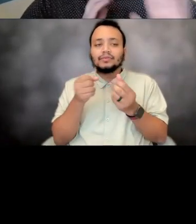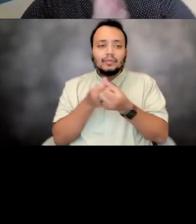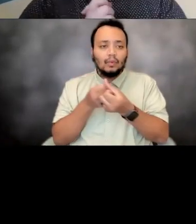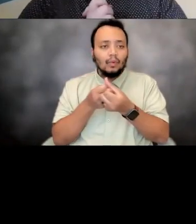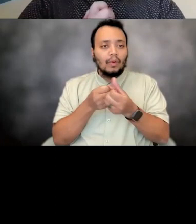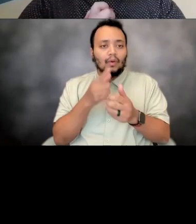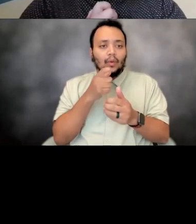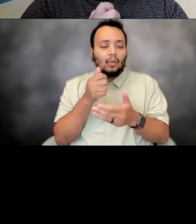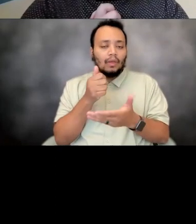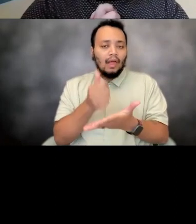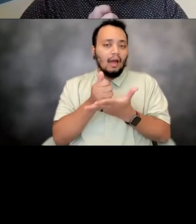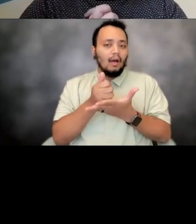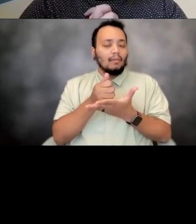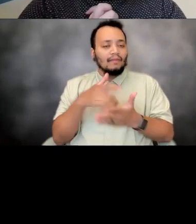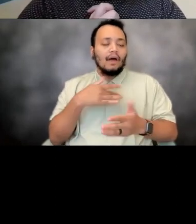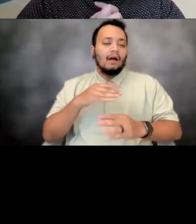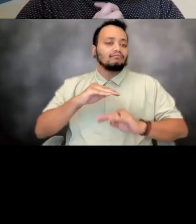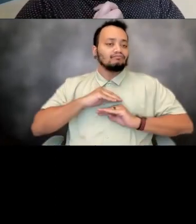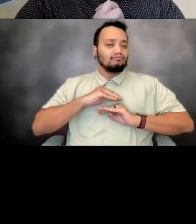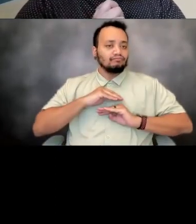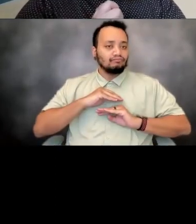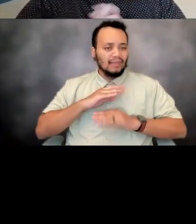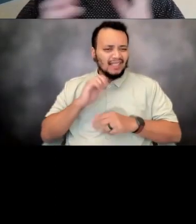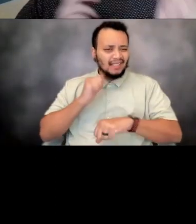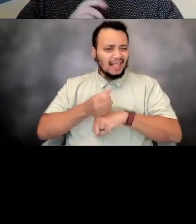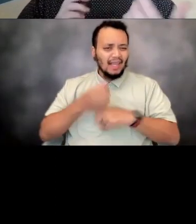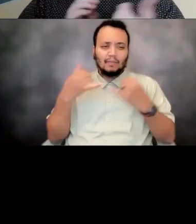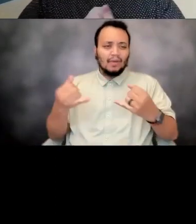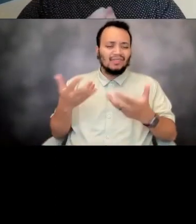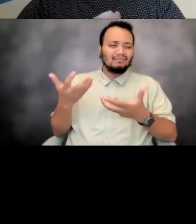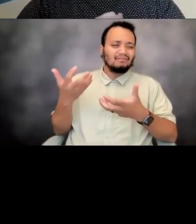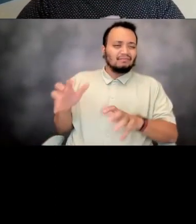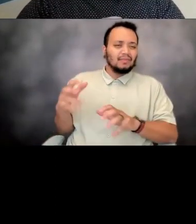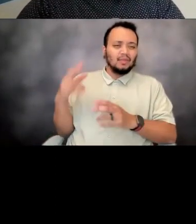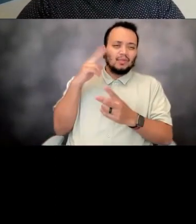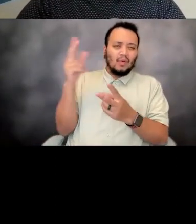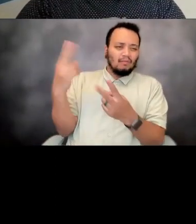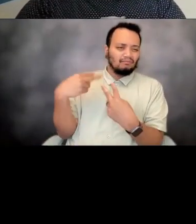that you're not gonna be disrespected. So there was a lot of creativity like that,